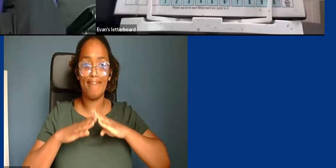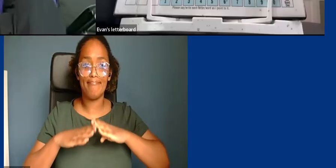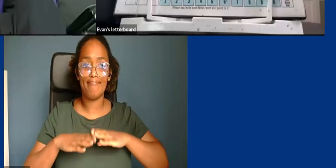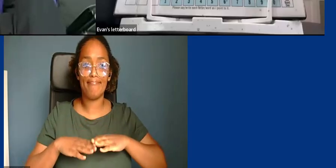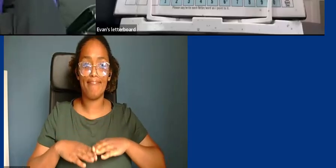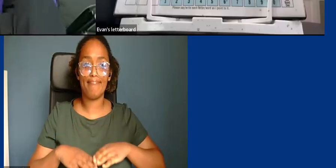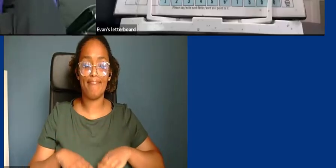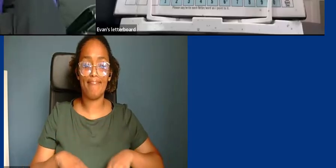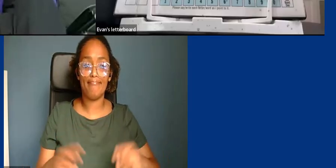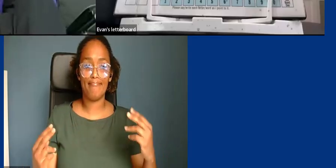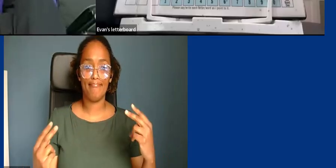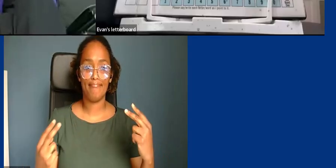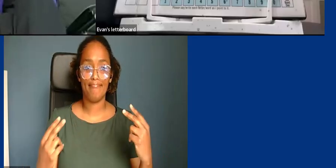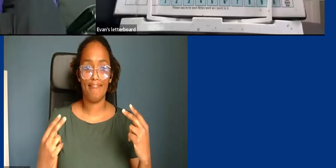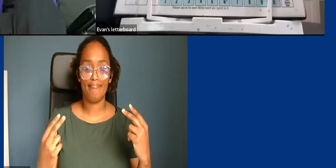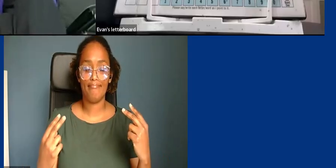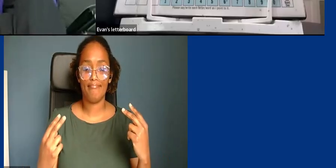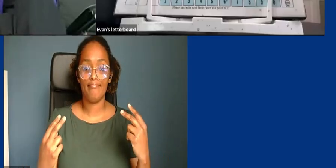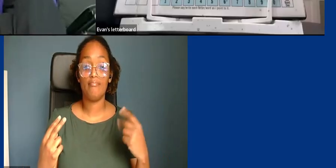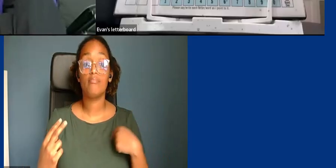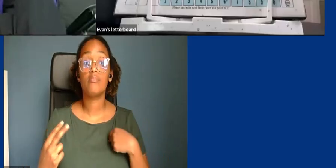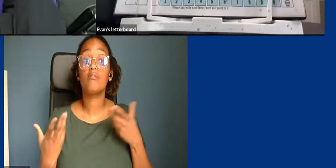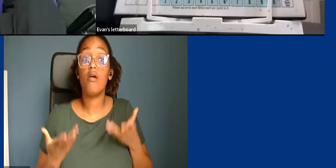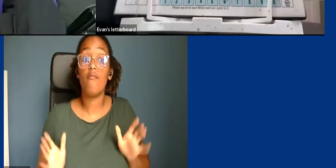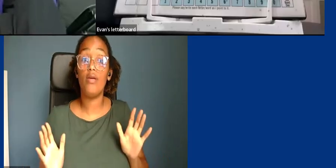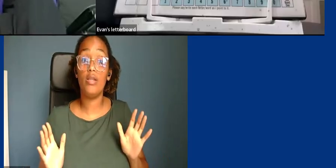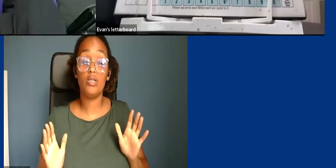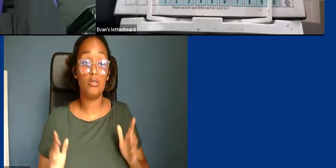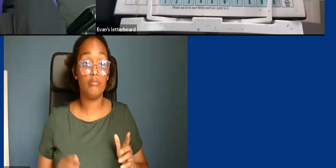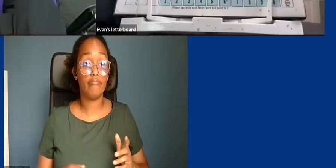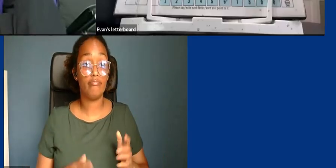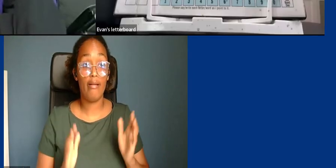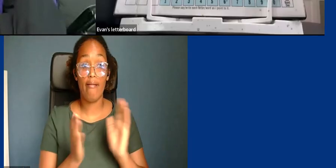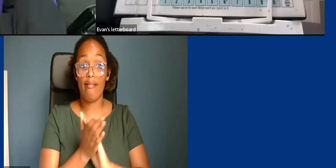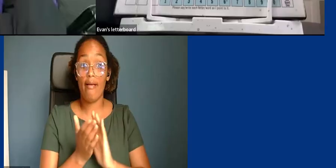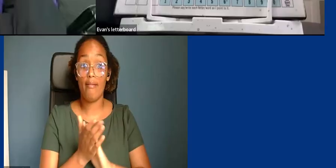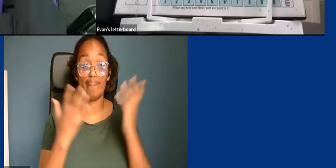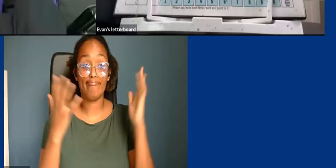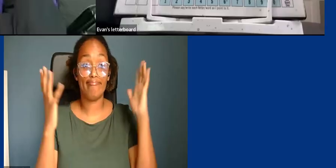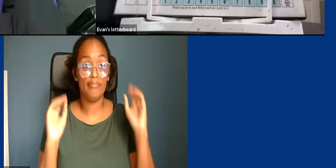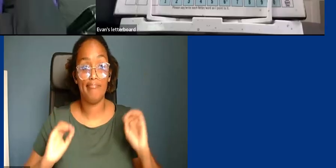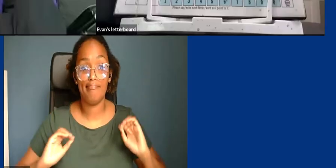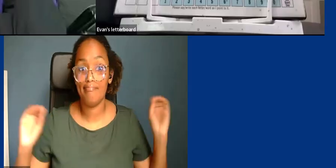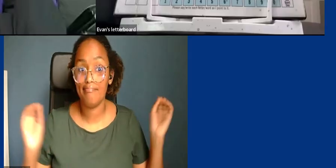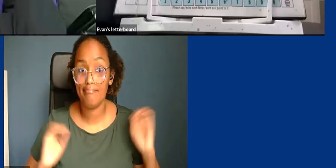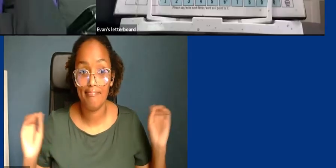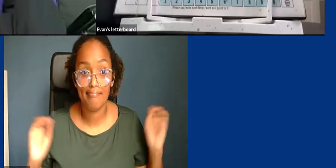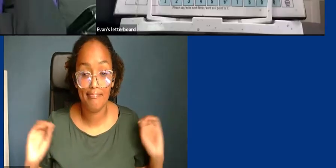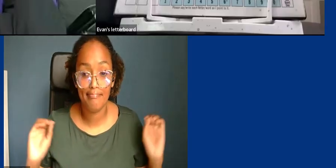nobody clapped and some representatives from the Dynavox Corporation, which makes augmentative communication